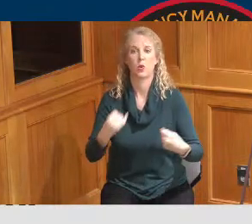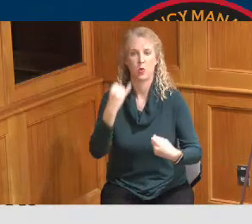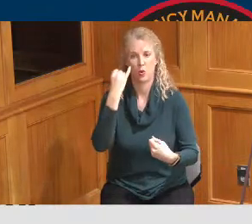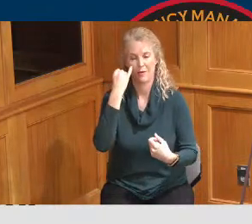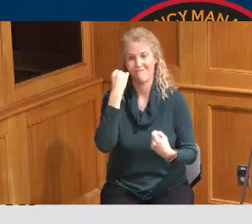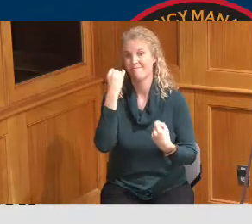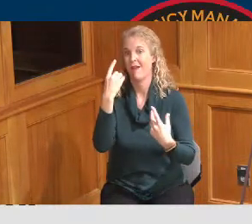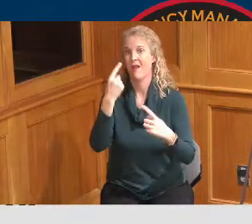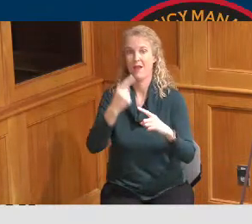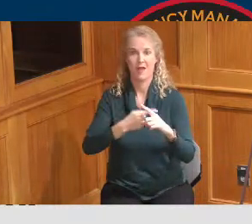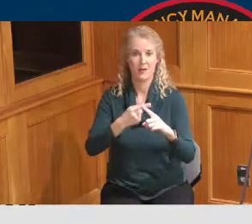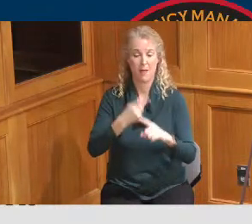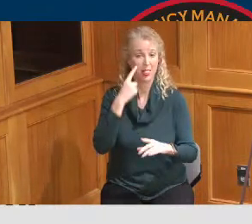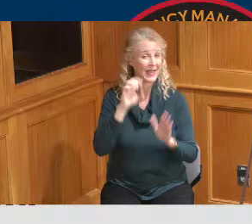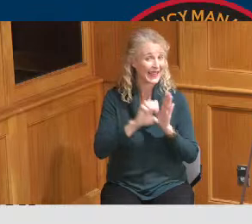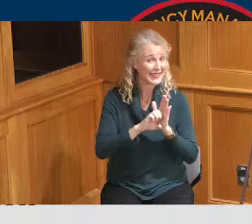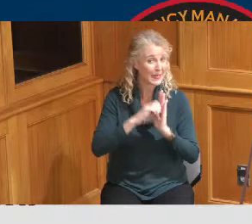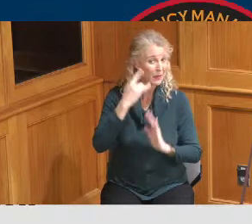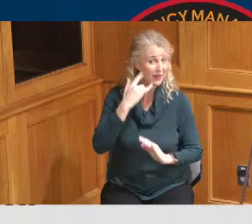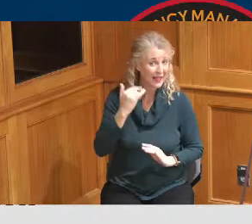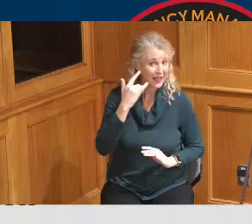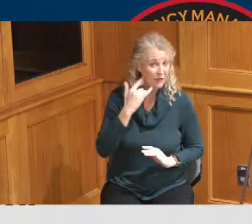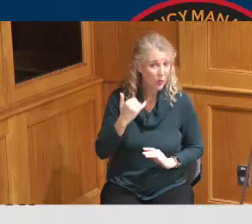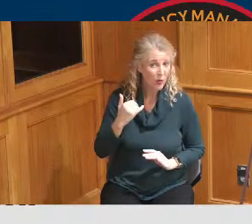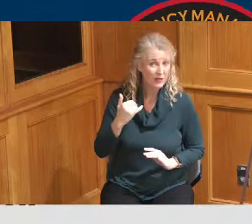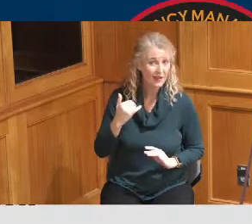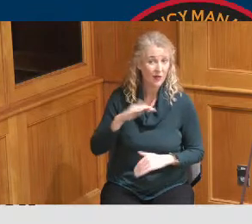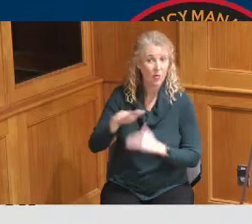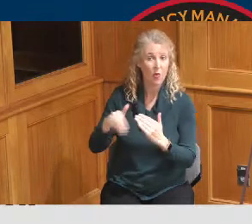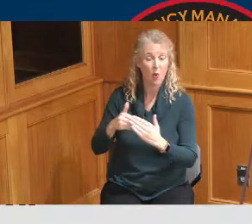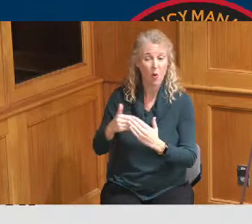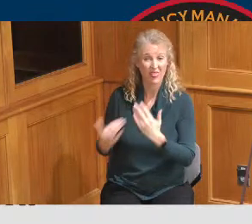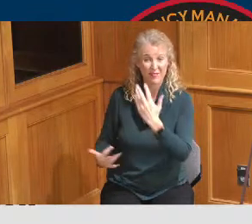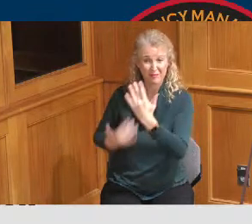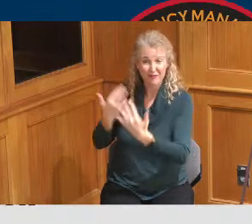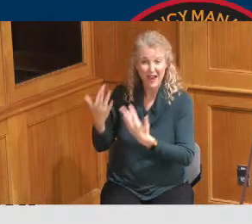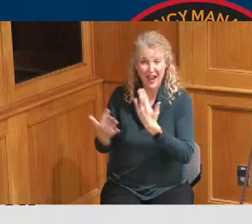you see in California you're starting to see the issues I won't say that's going going to